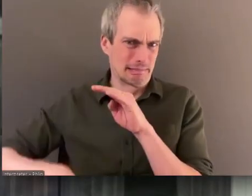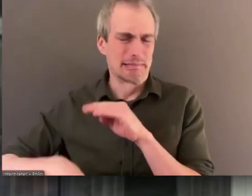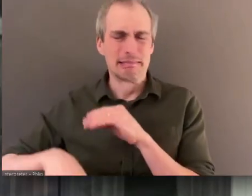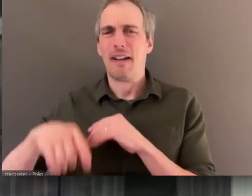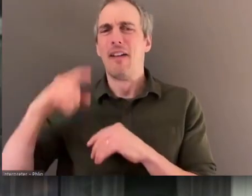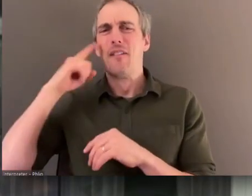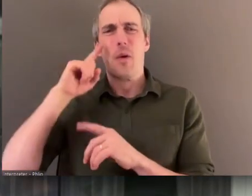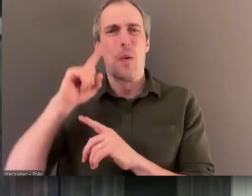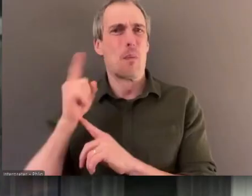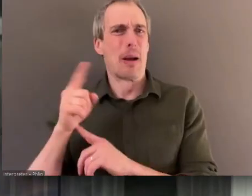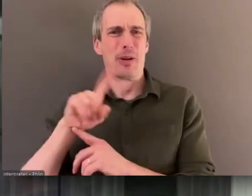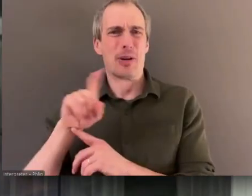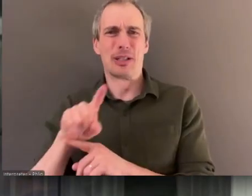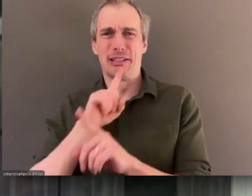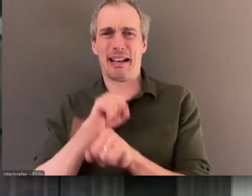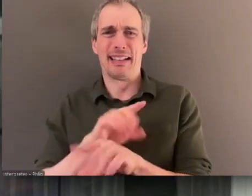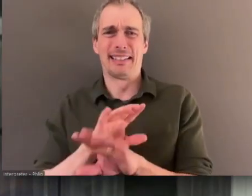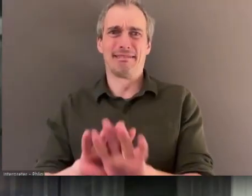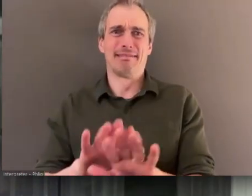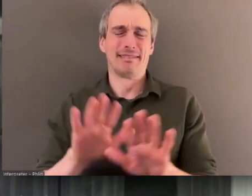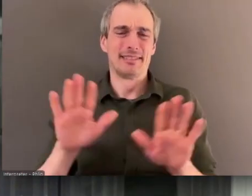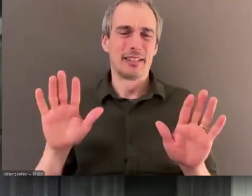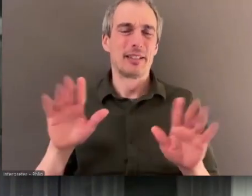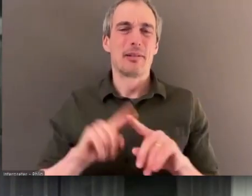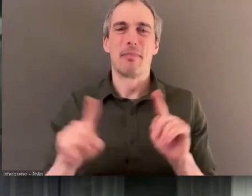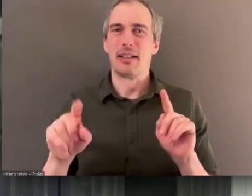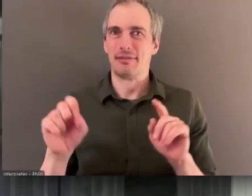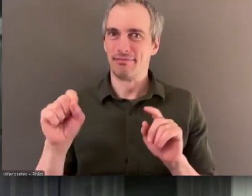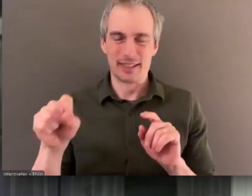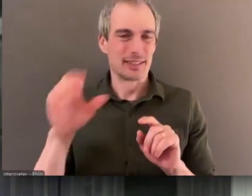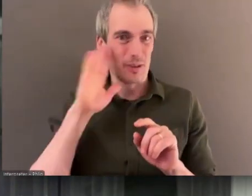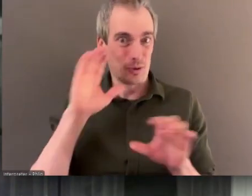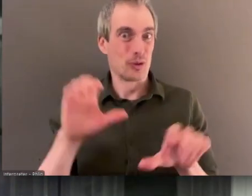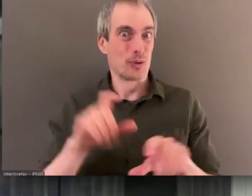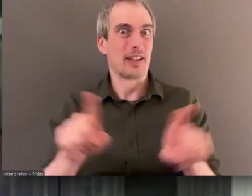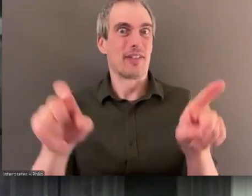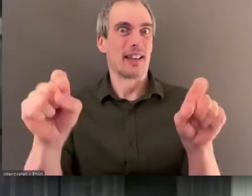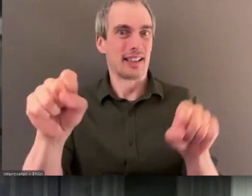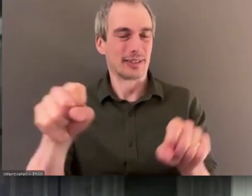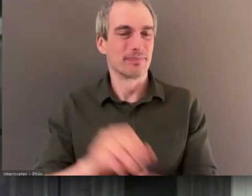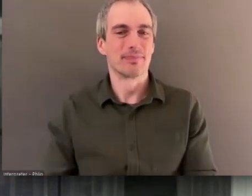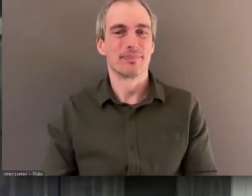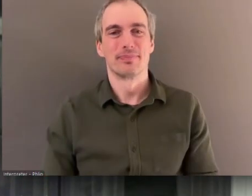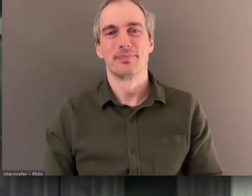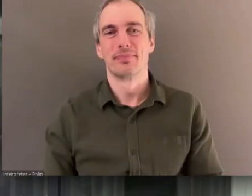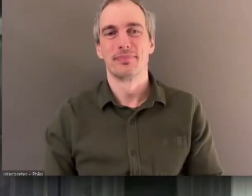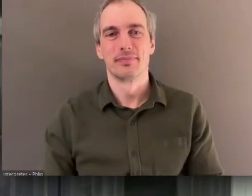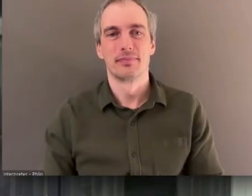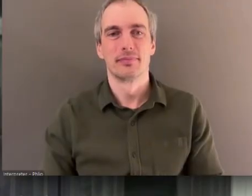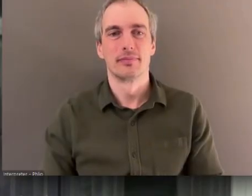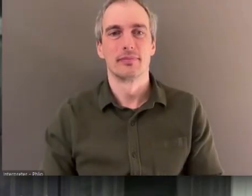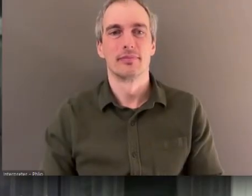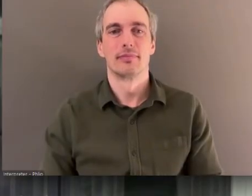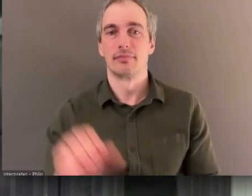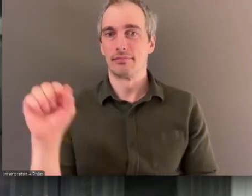Software's never done. No. Blake, Dylan, thank you guys both very much.